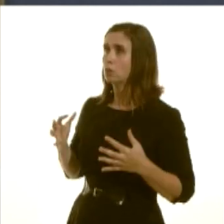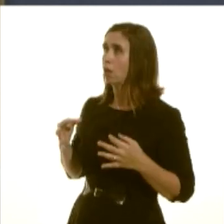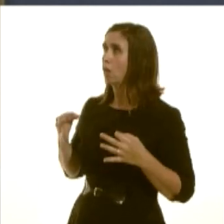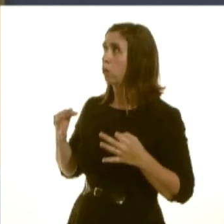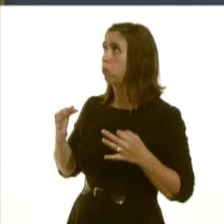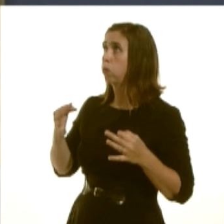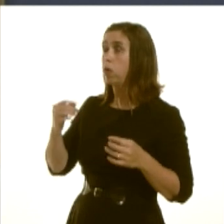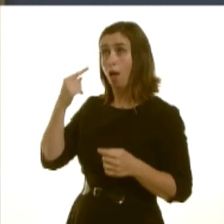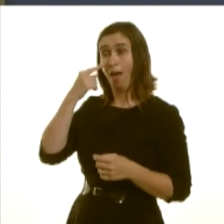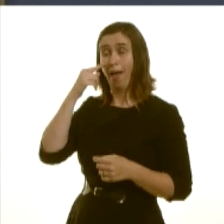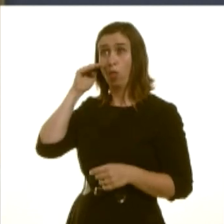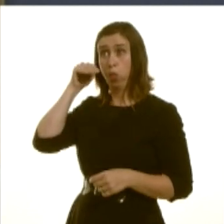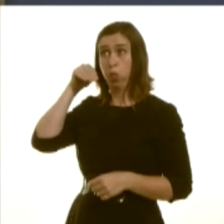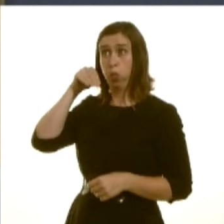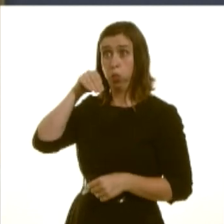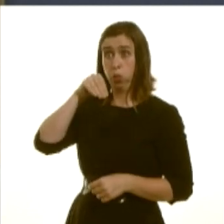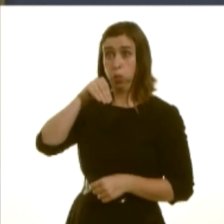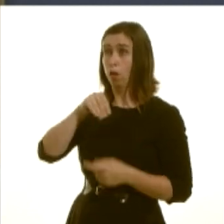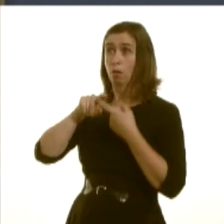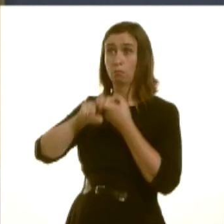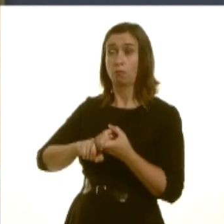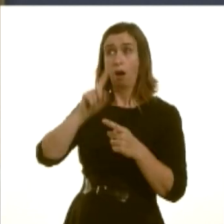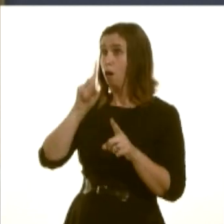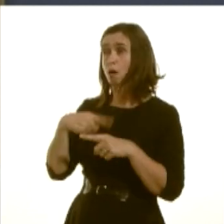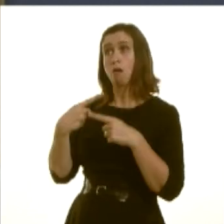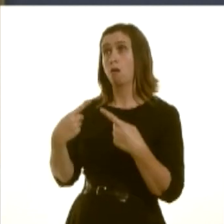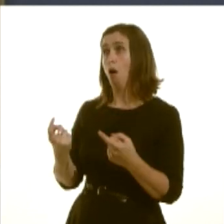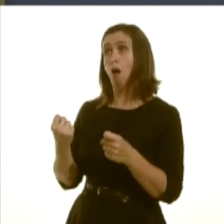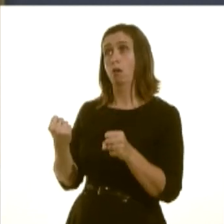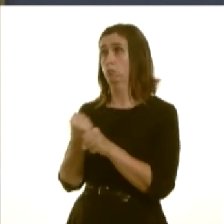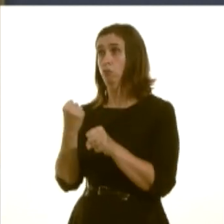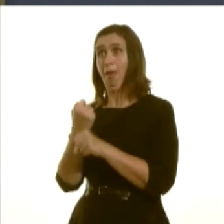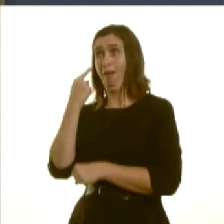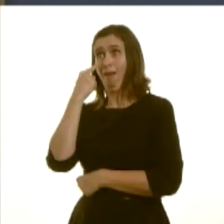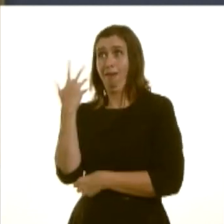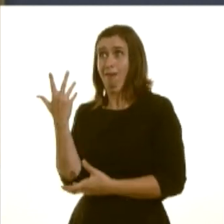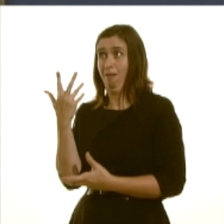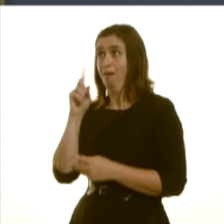is, for her, permanent. Would you agree that this is unacceptable? What action will your